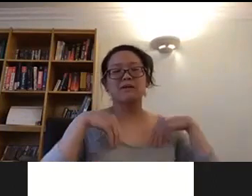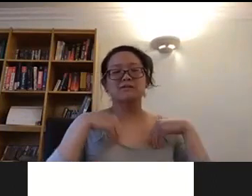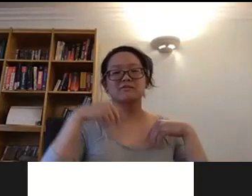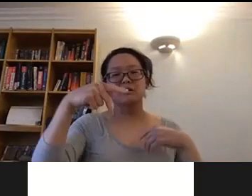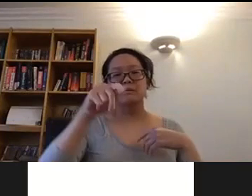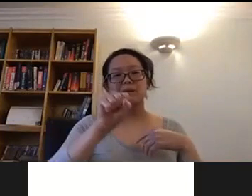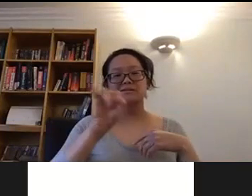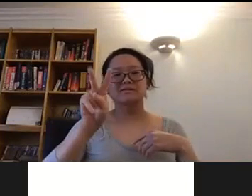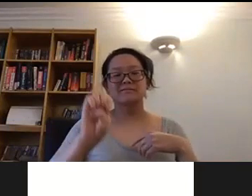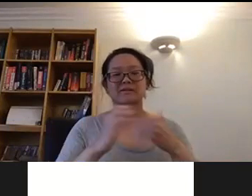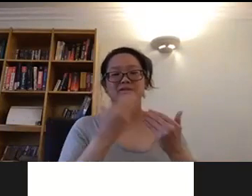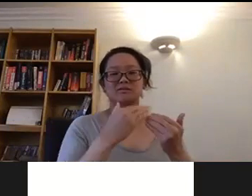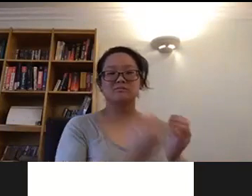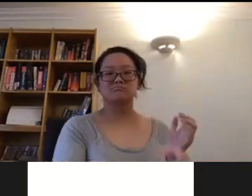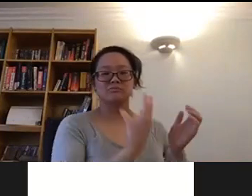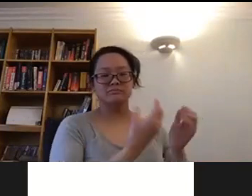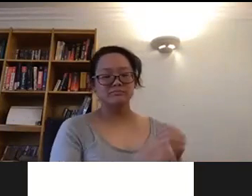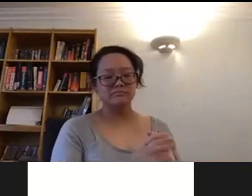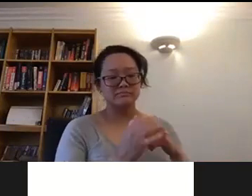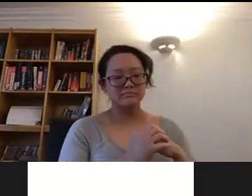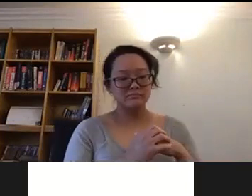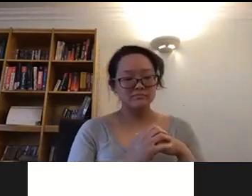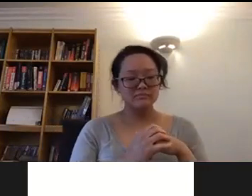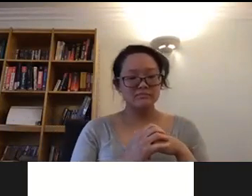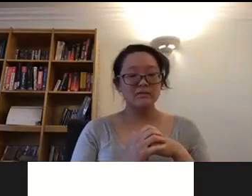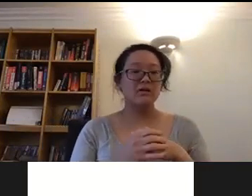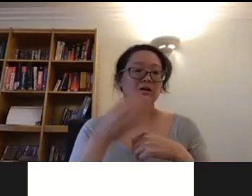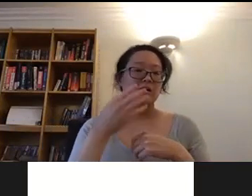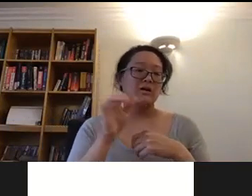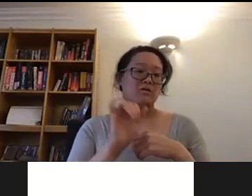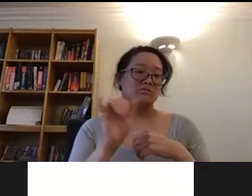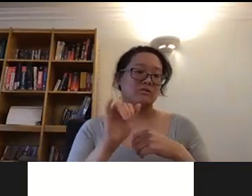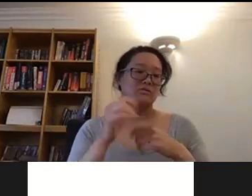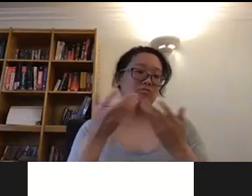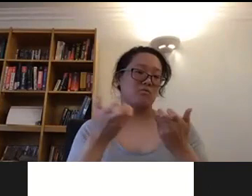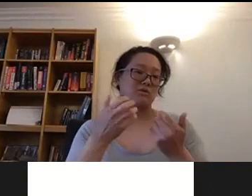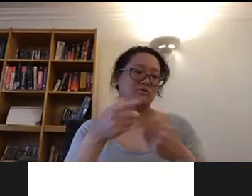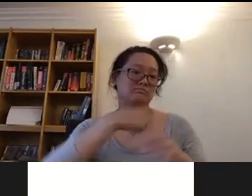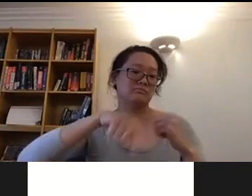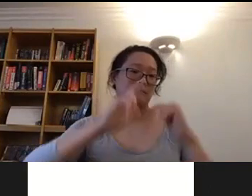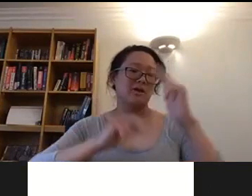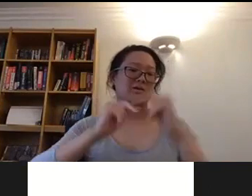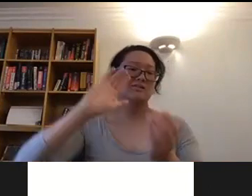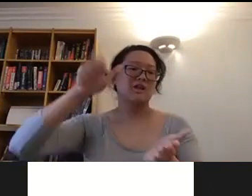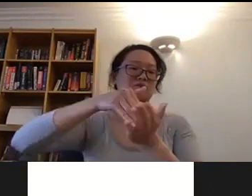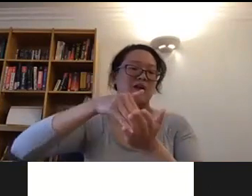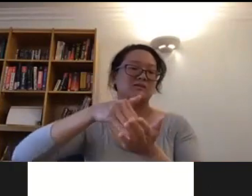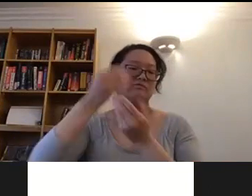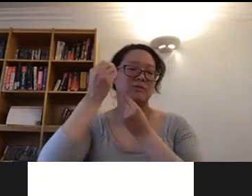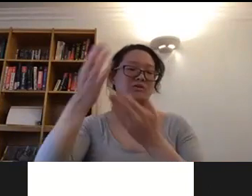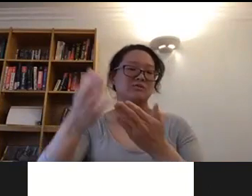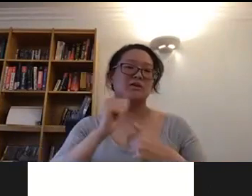So it's more passive, so the indidivual Deaf person doesn't have to actively search out the information.